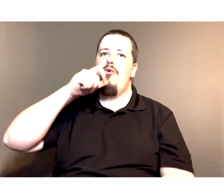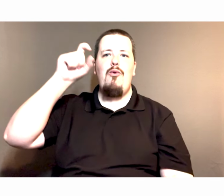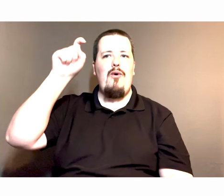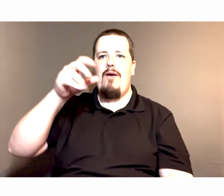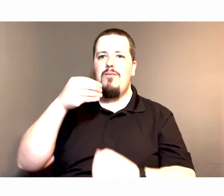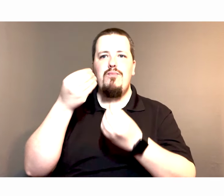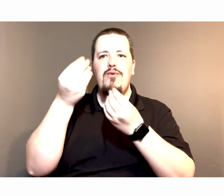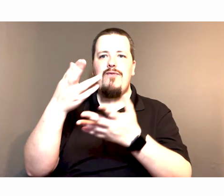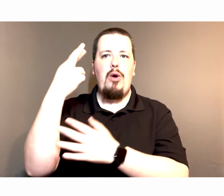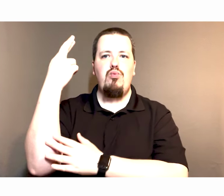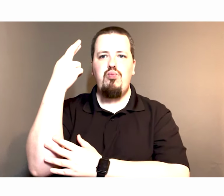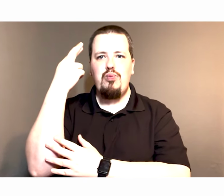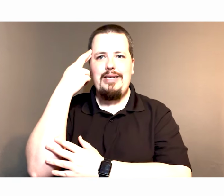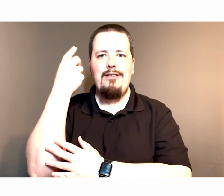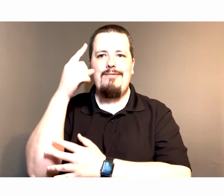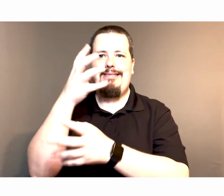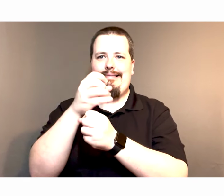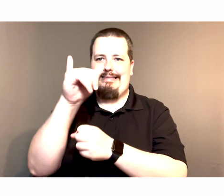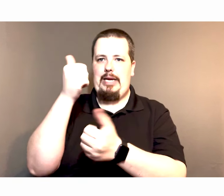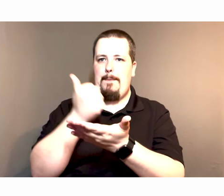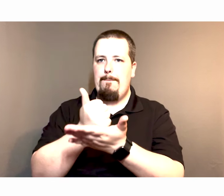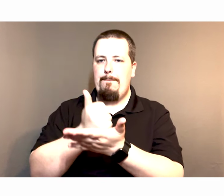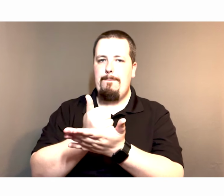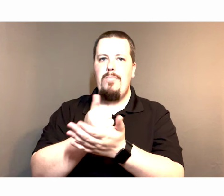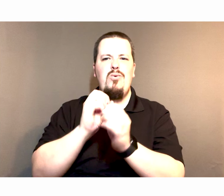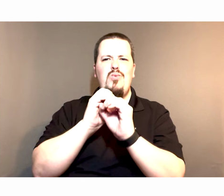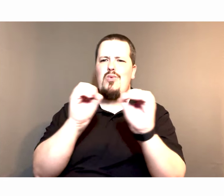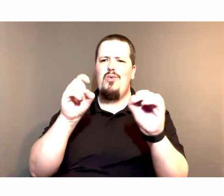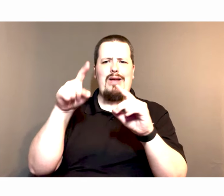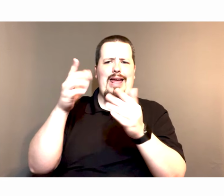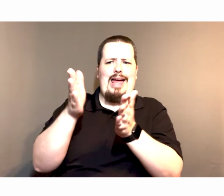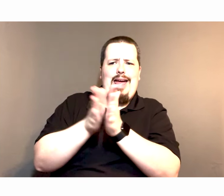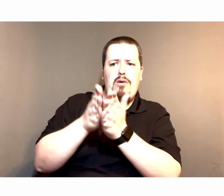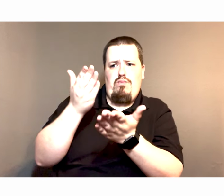to provide a reason in order to receive that help. Nobody can ask you to prove your disability.